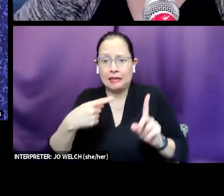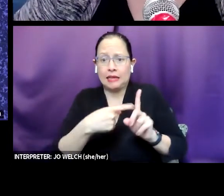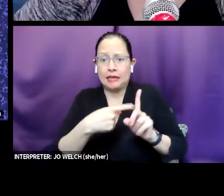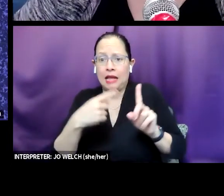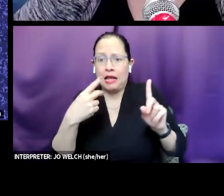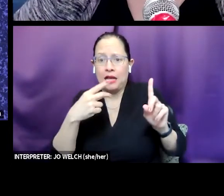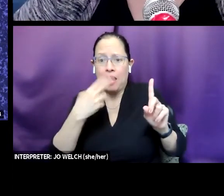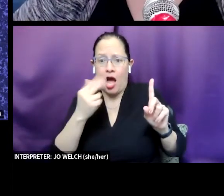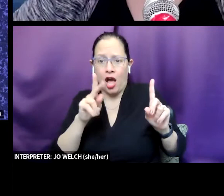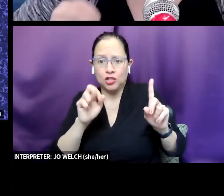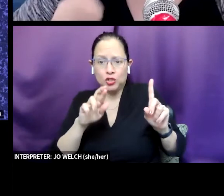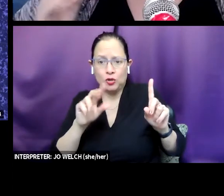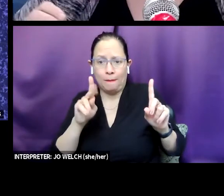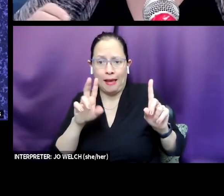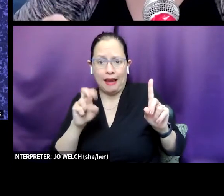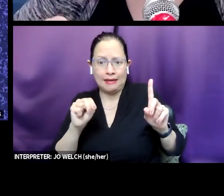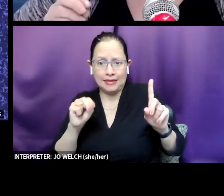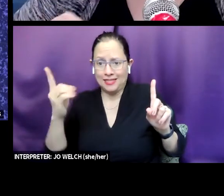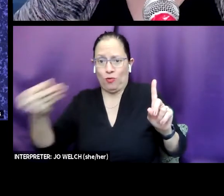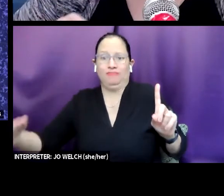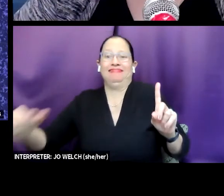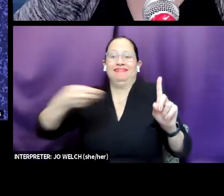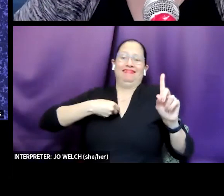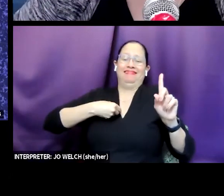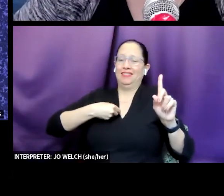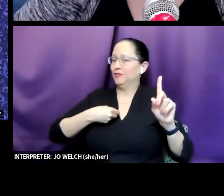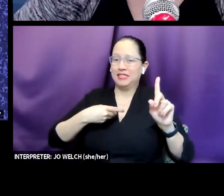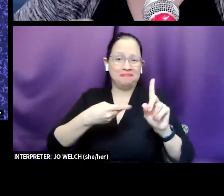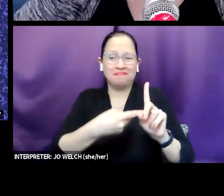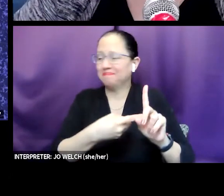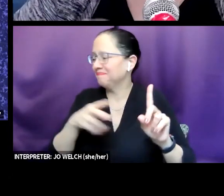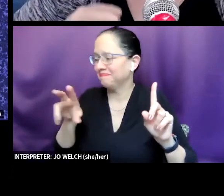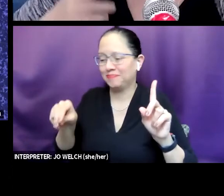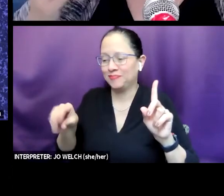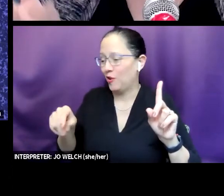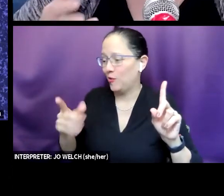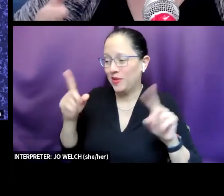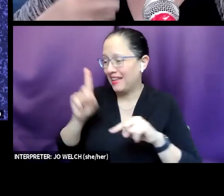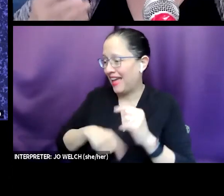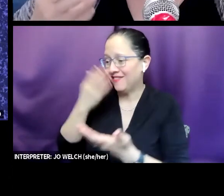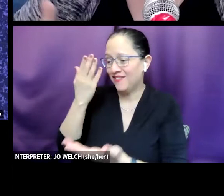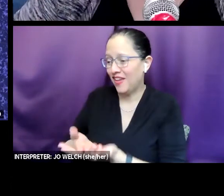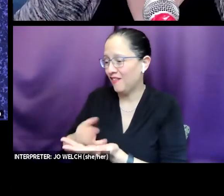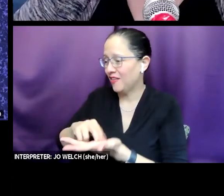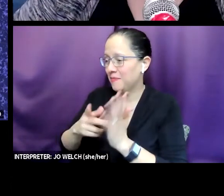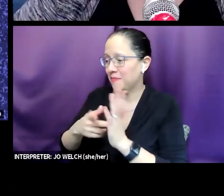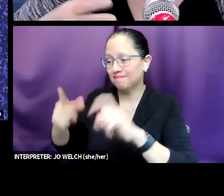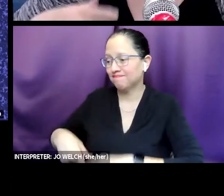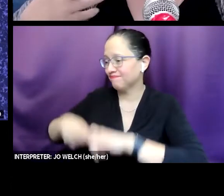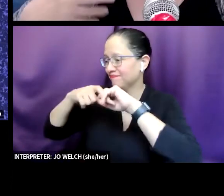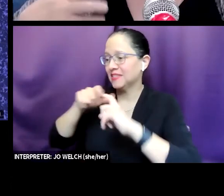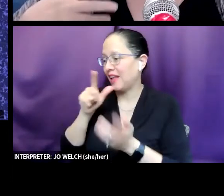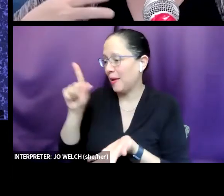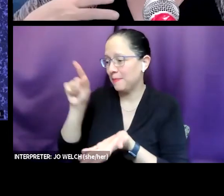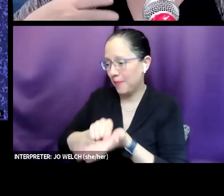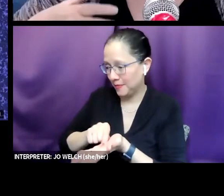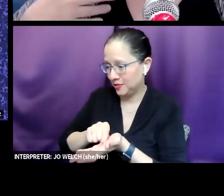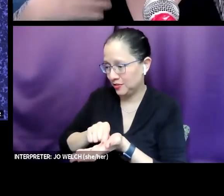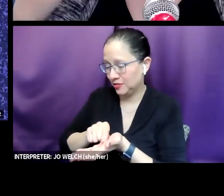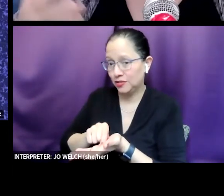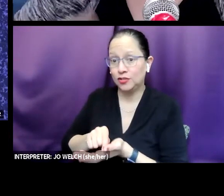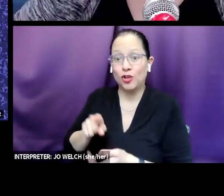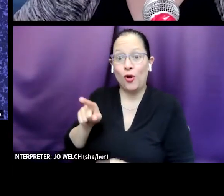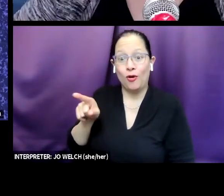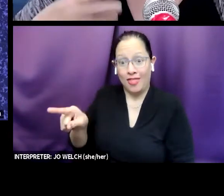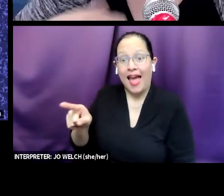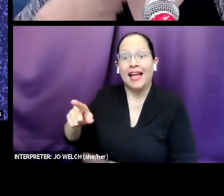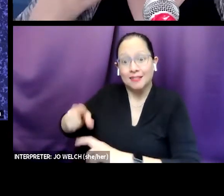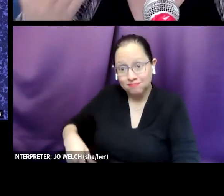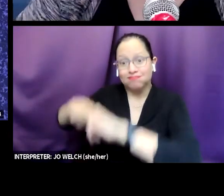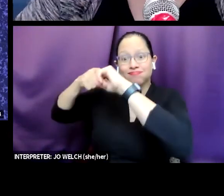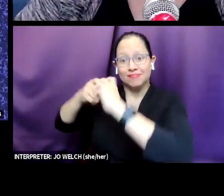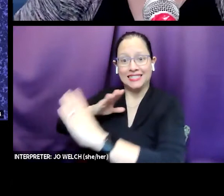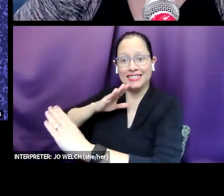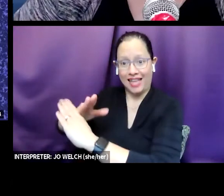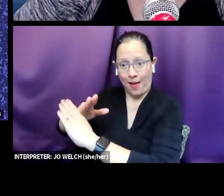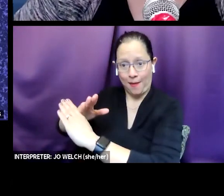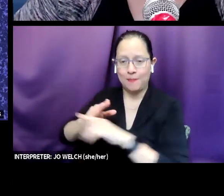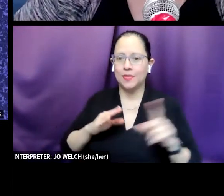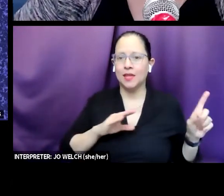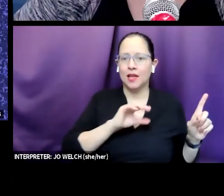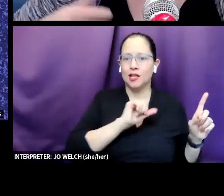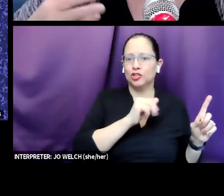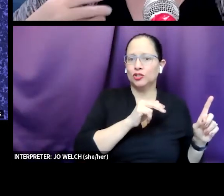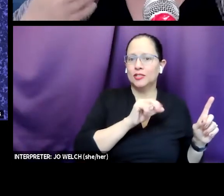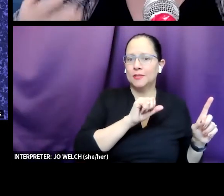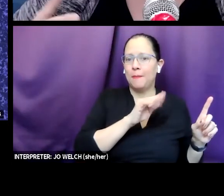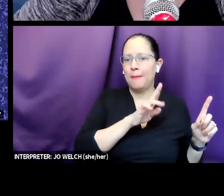This anger Giuliani and Bannon who had been sort of the masterminds behind this last, you know, I guess the first big lie here which is to say that the Biden laptop was newsworthy.